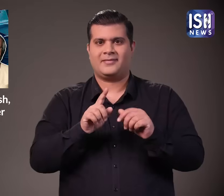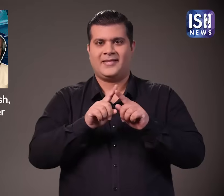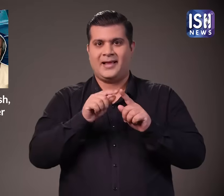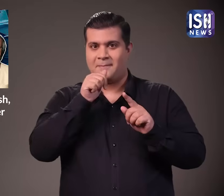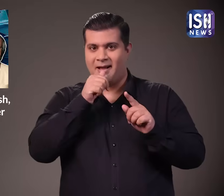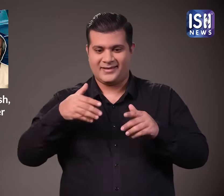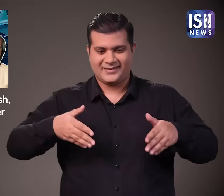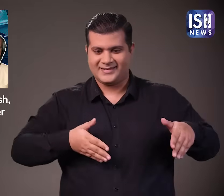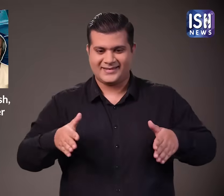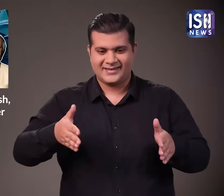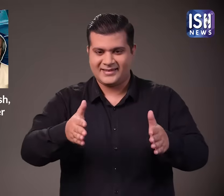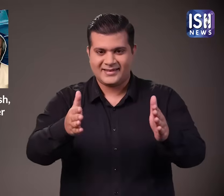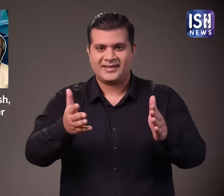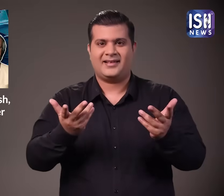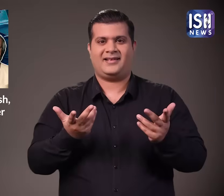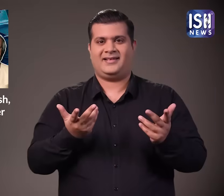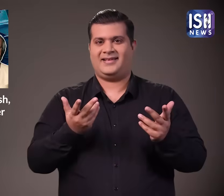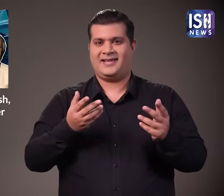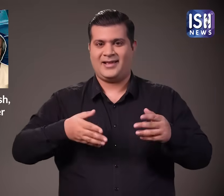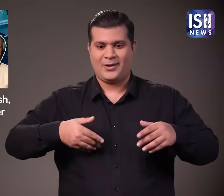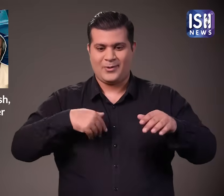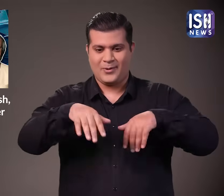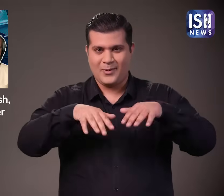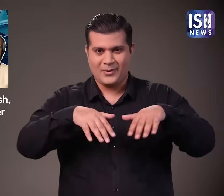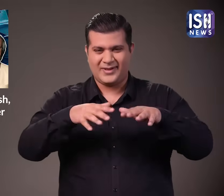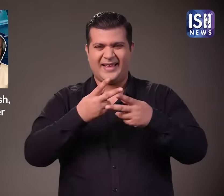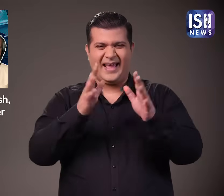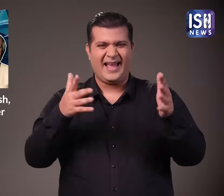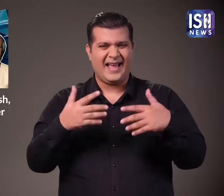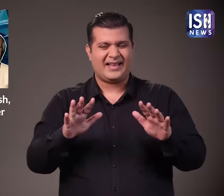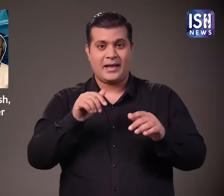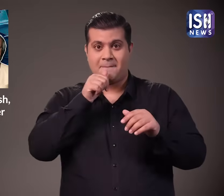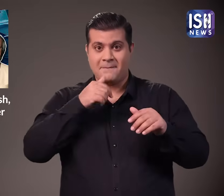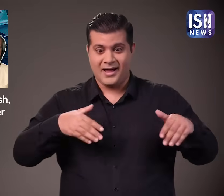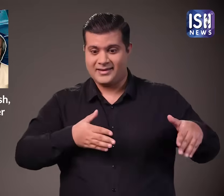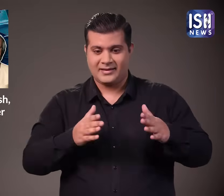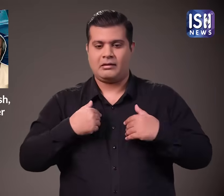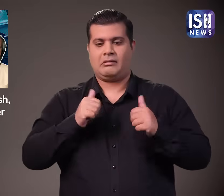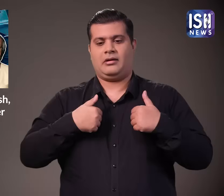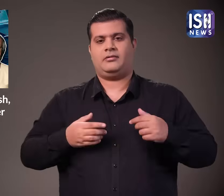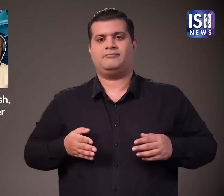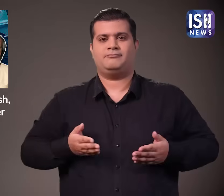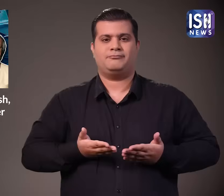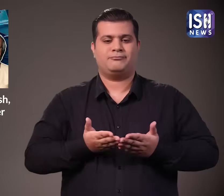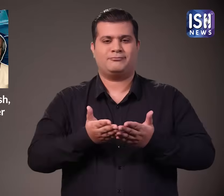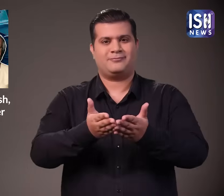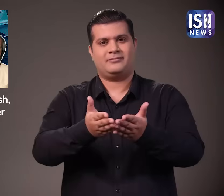Some countries or states have both waterways and roadways.